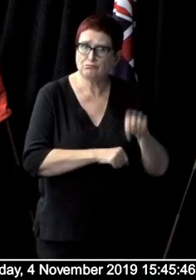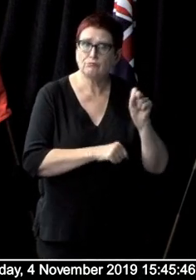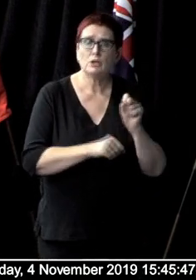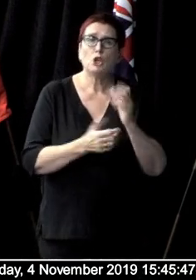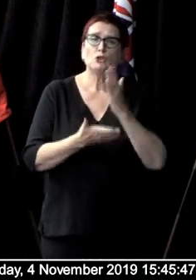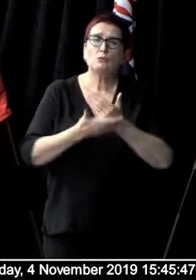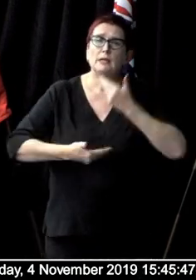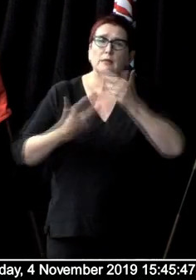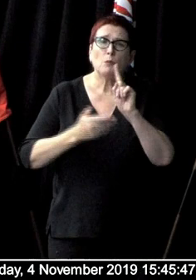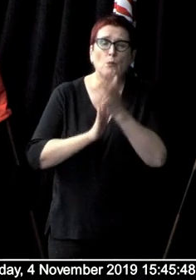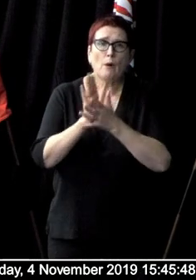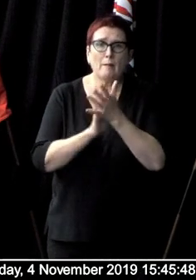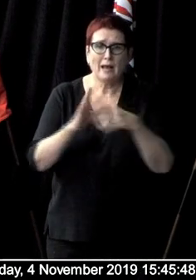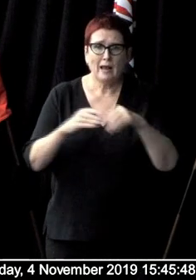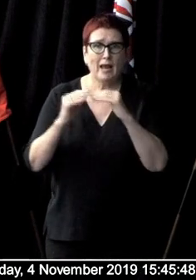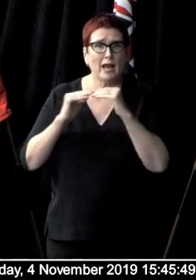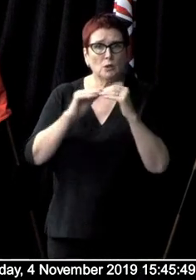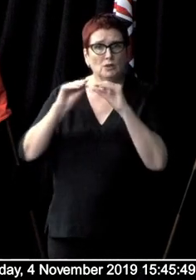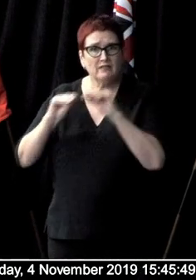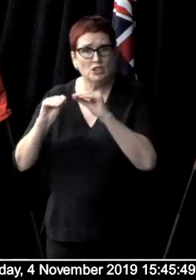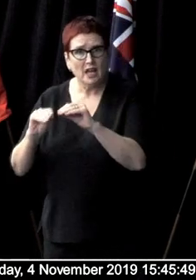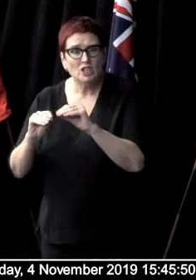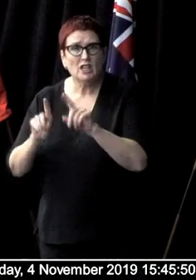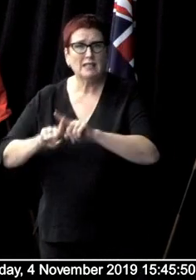between inclusion and segregation and integration.